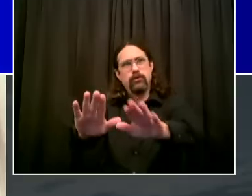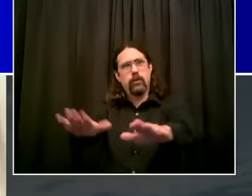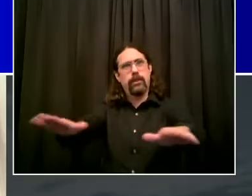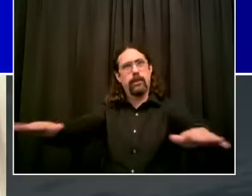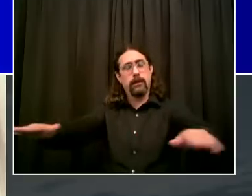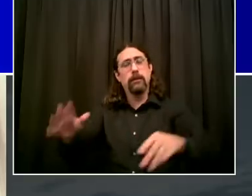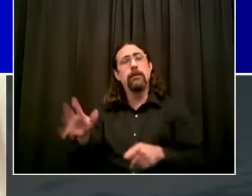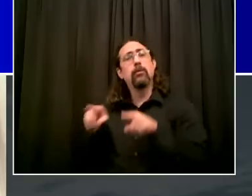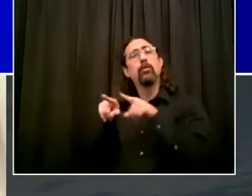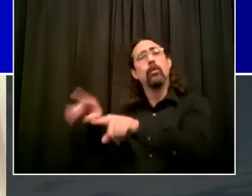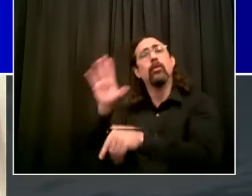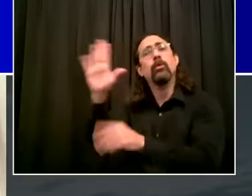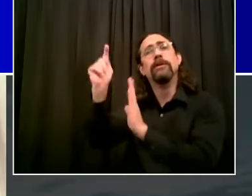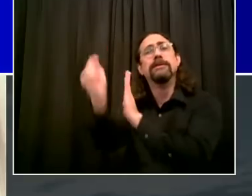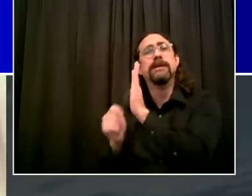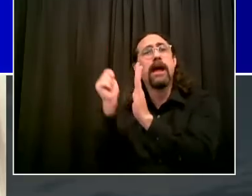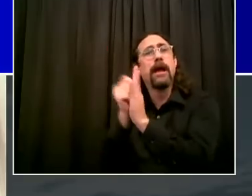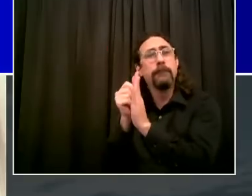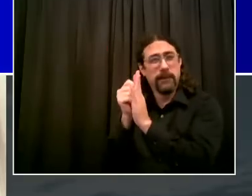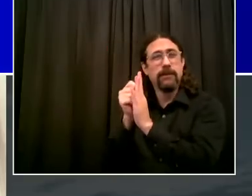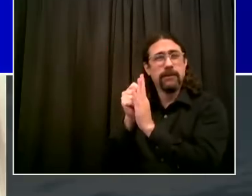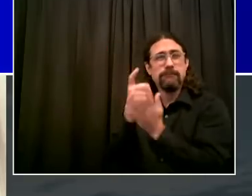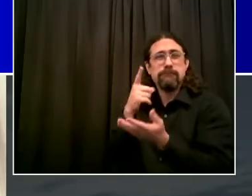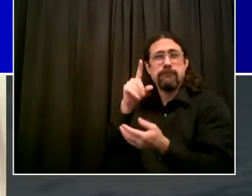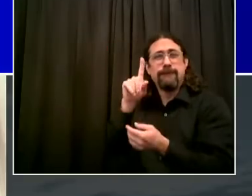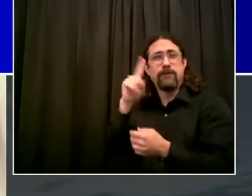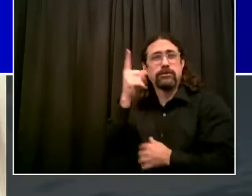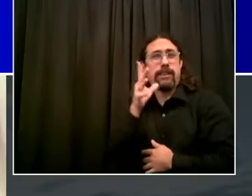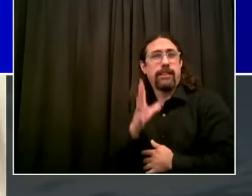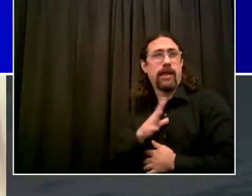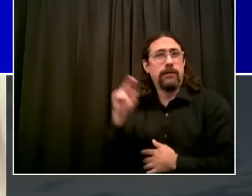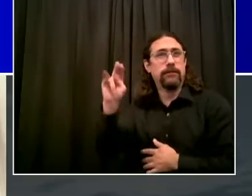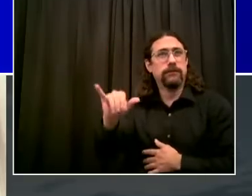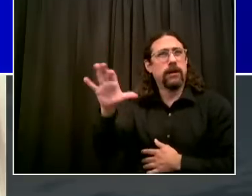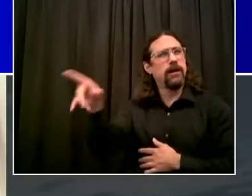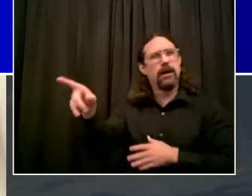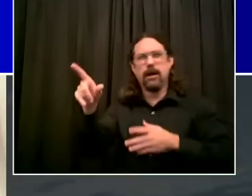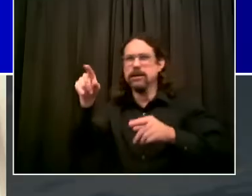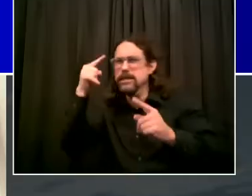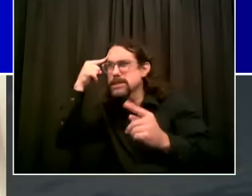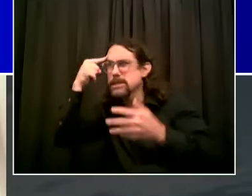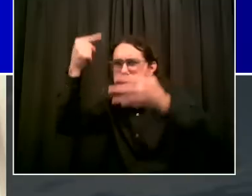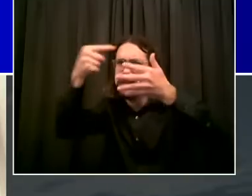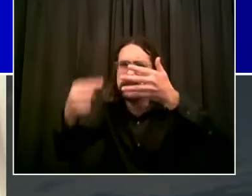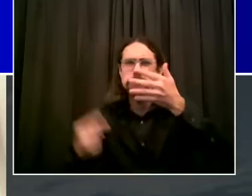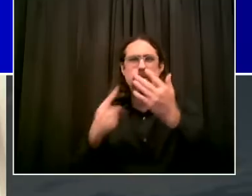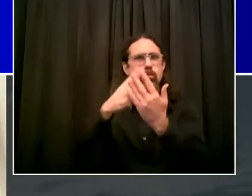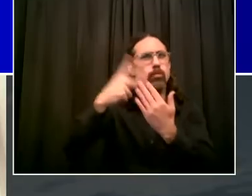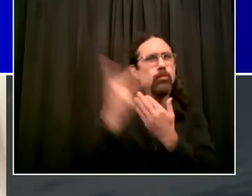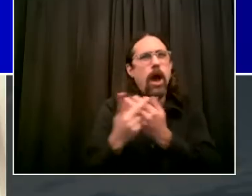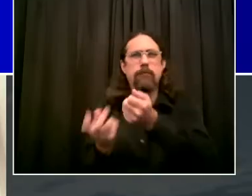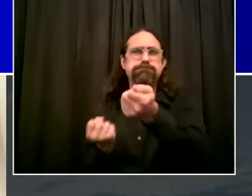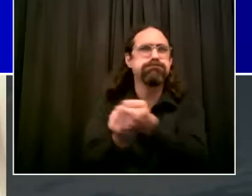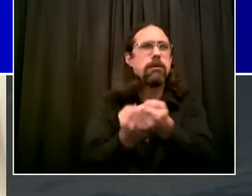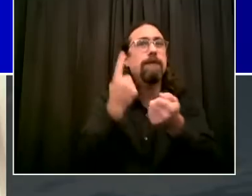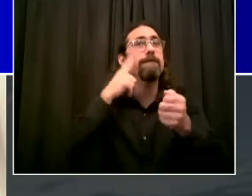CHILDREN OF NEW YORK CITY. AS FIRST LADY, SHE FOCUSED SO MUCH OF HER ENERGY AND IIMPROVING THE LITERACY AND IT